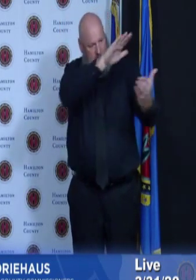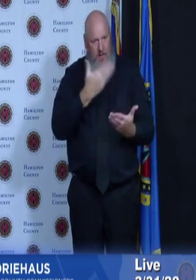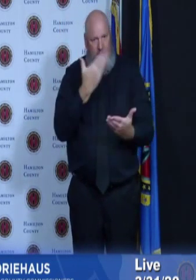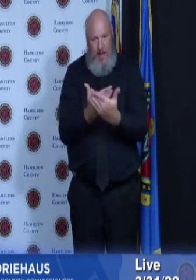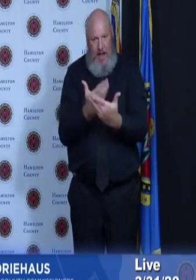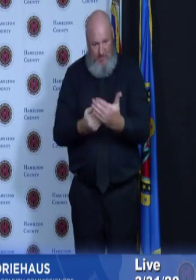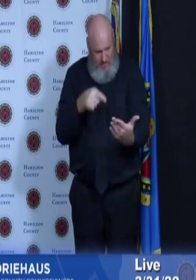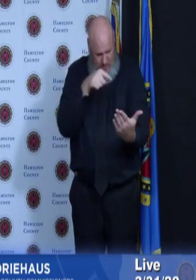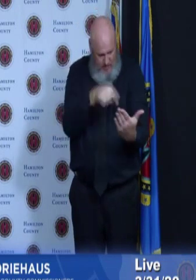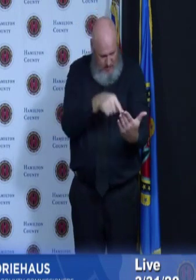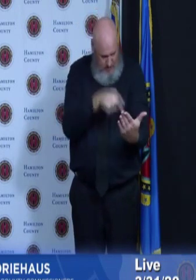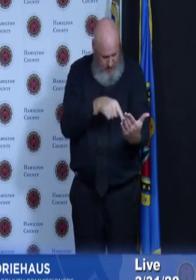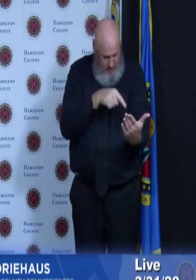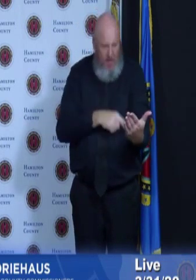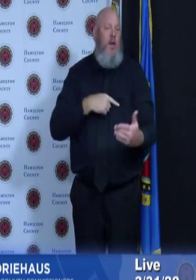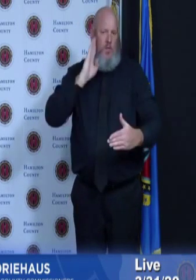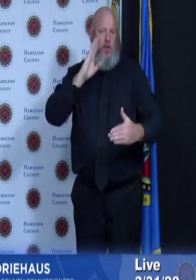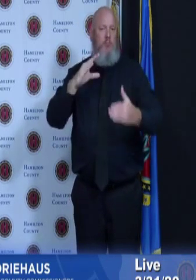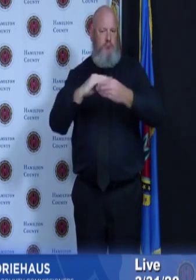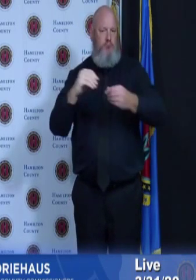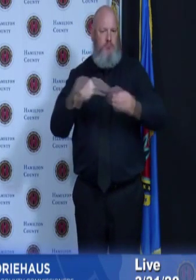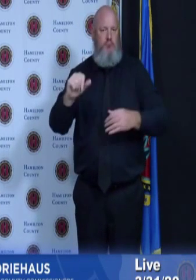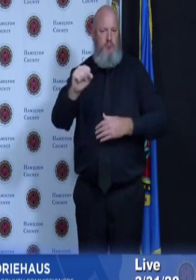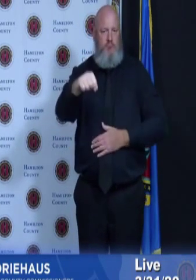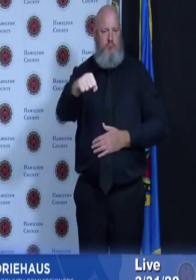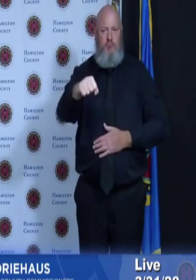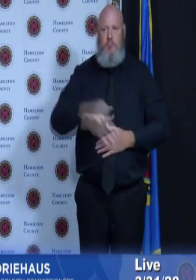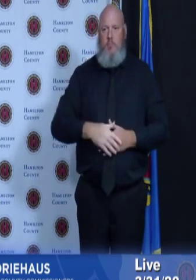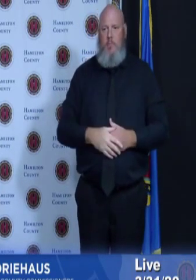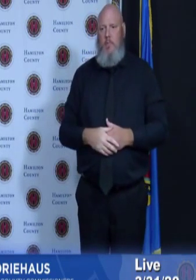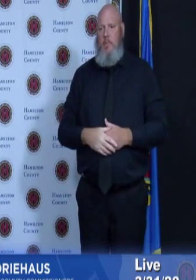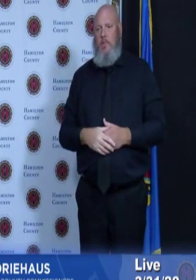strategy related to the models in the information we're getting from the